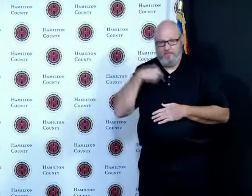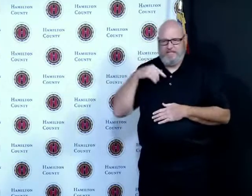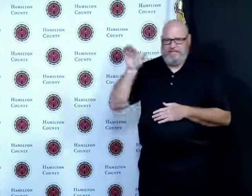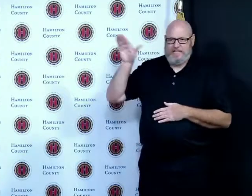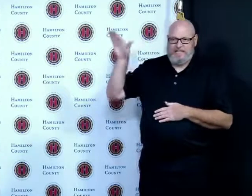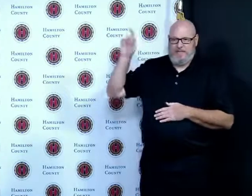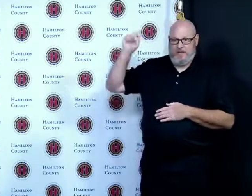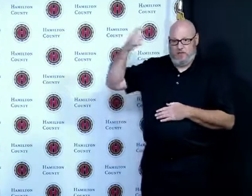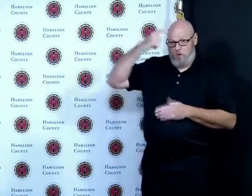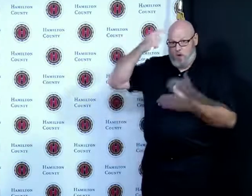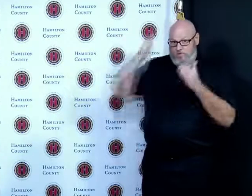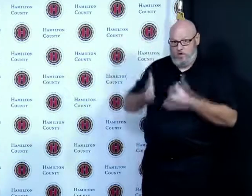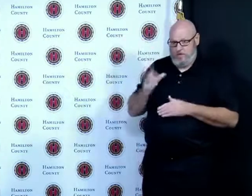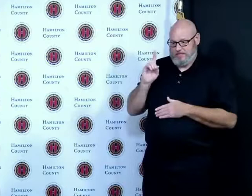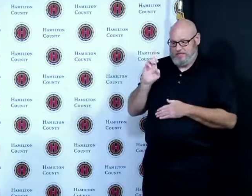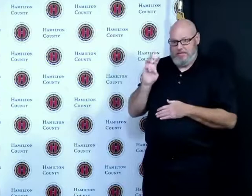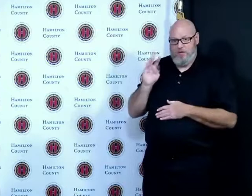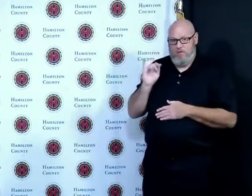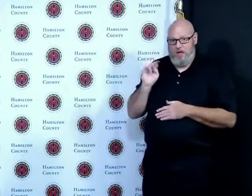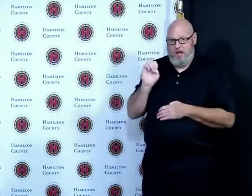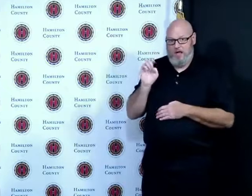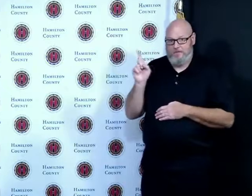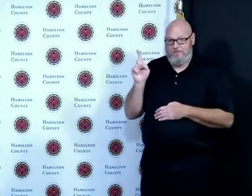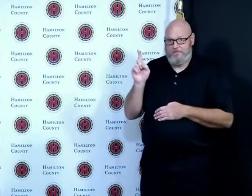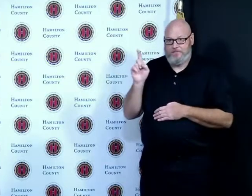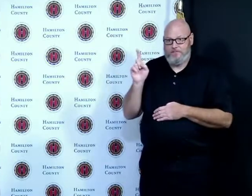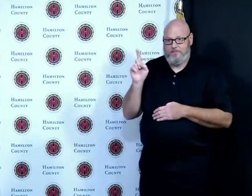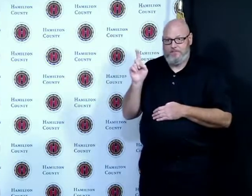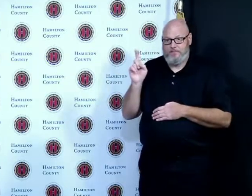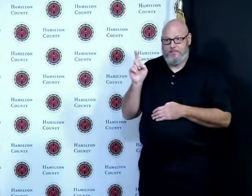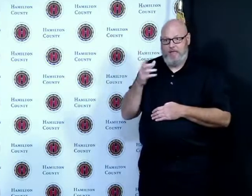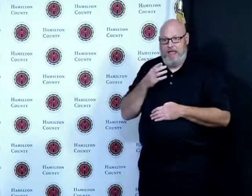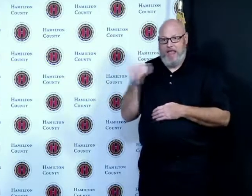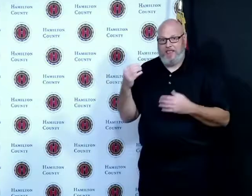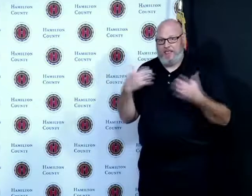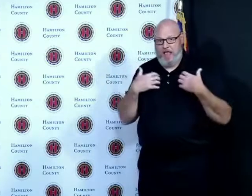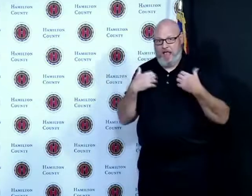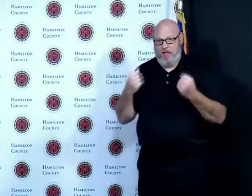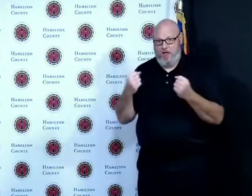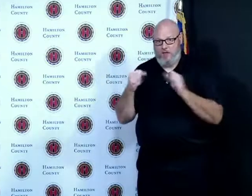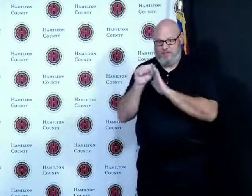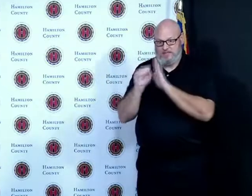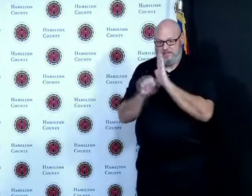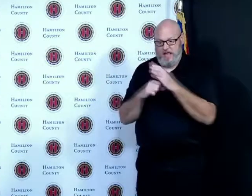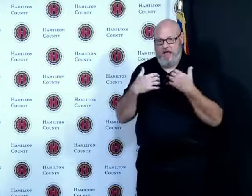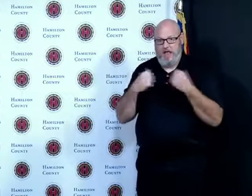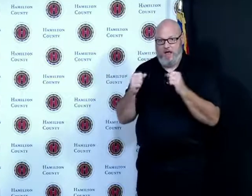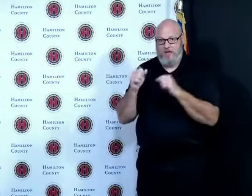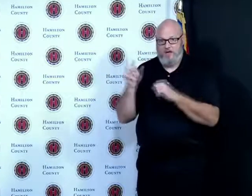are making decisions that we are abiding by and responding to in Hamilton County but I want to be